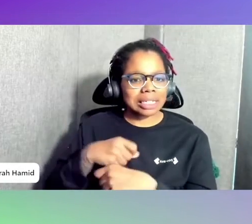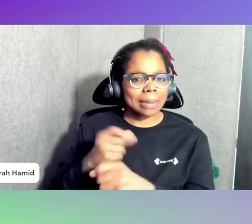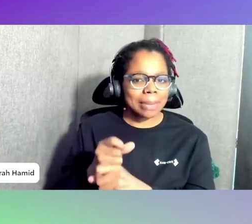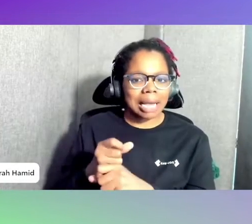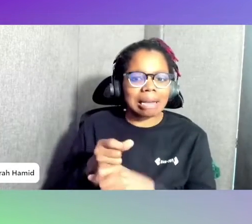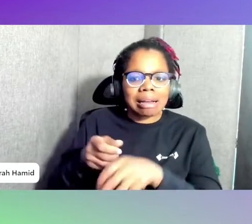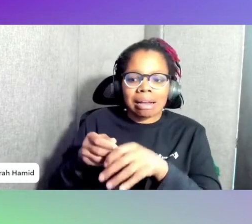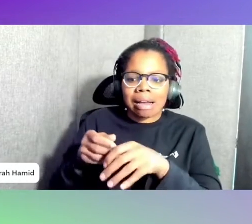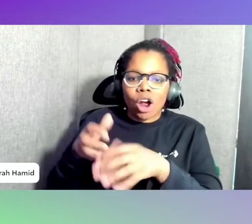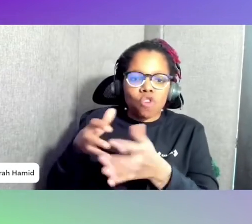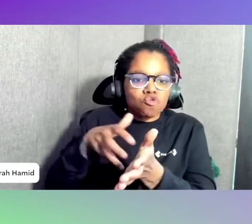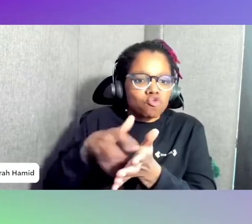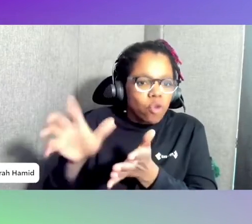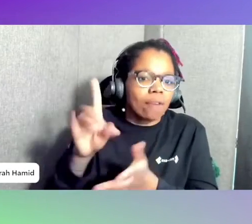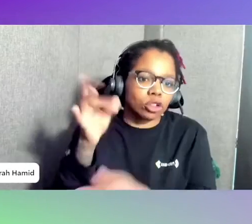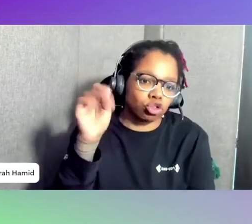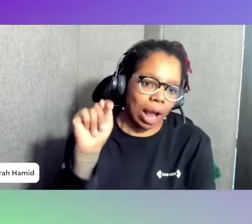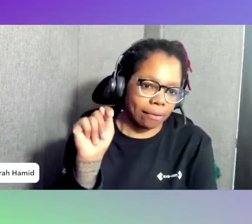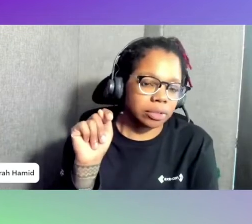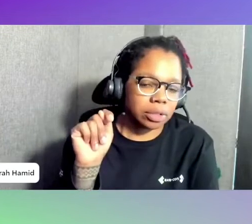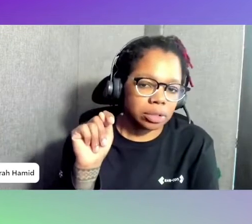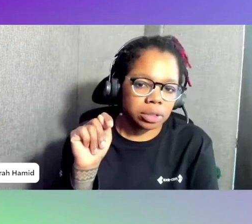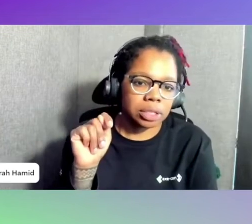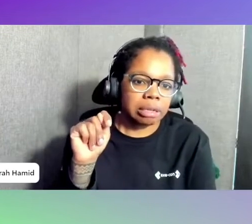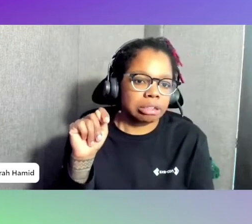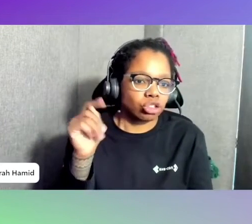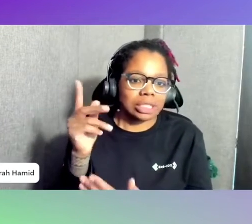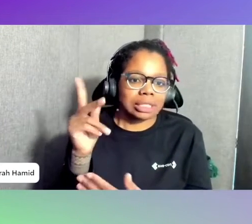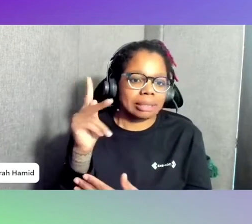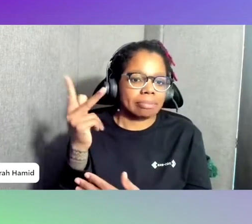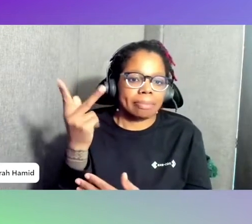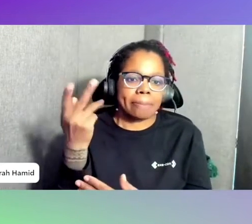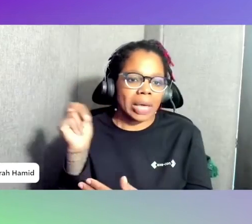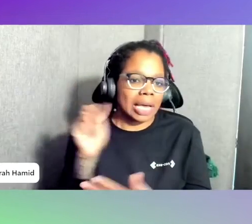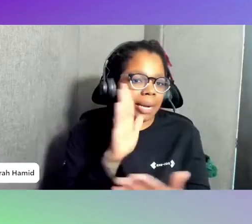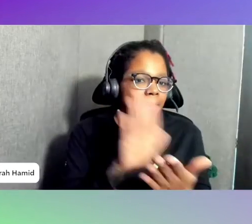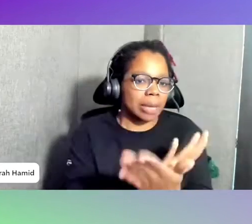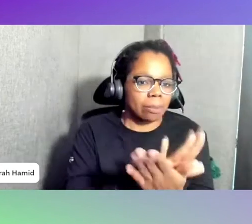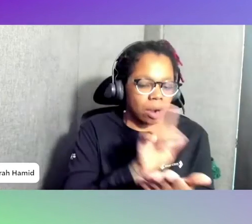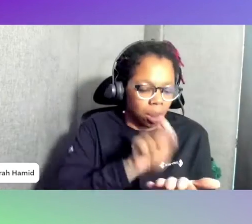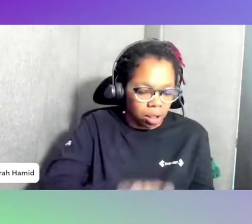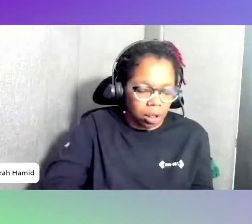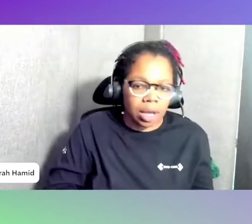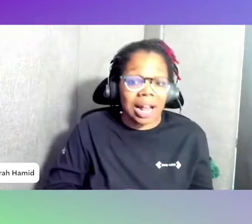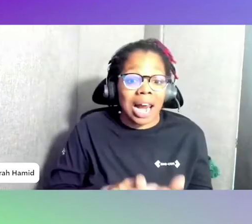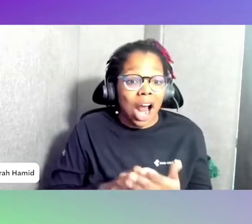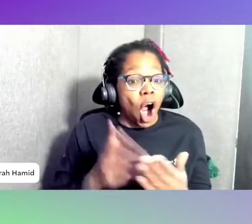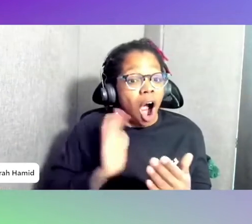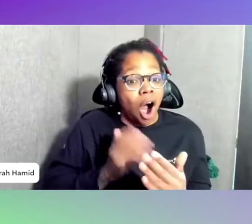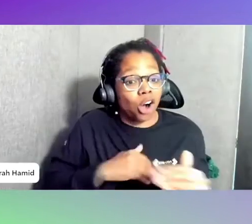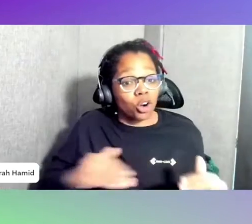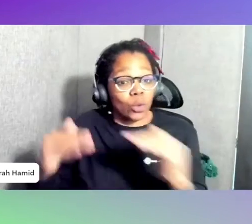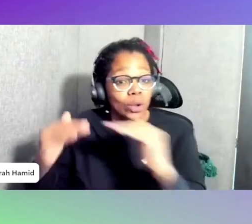any sort of polished image or polished project, it often helps to have makes something that those super rough tracks